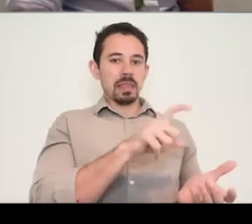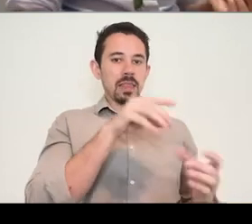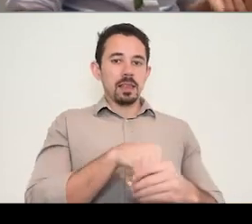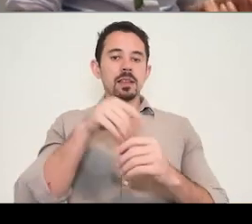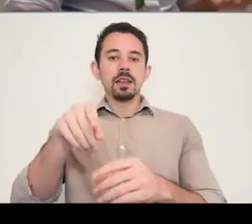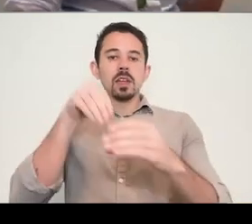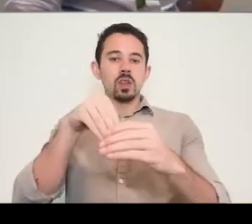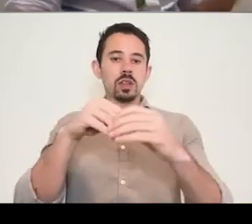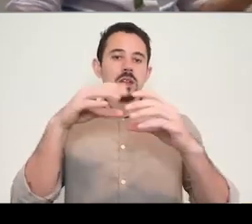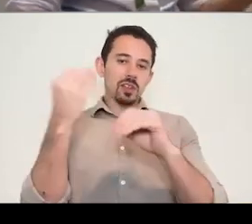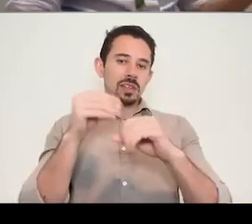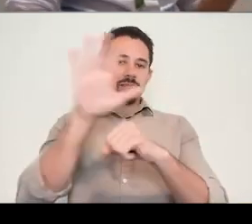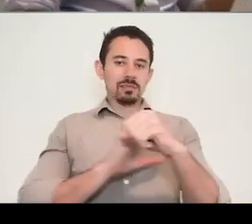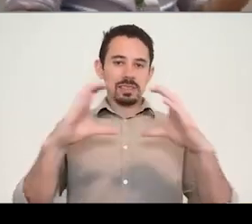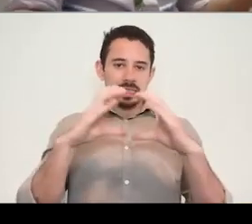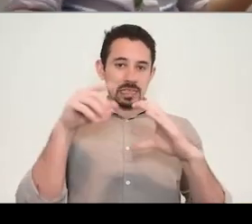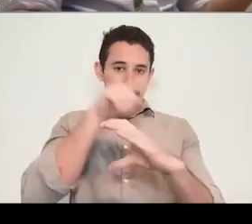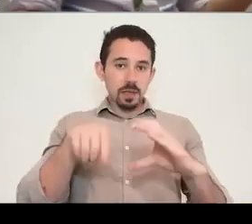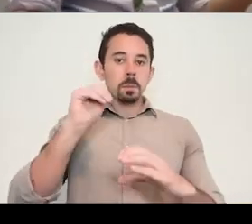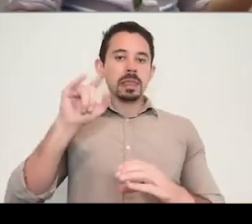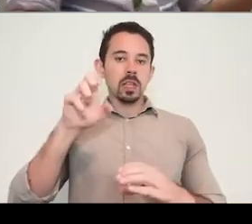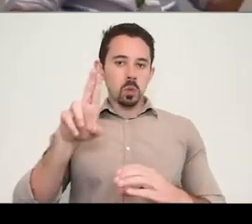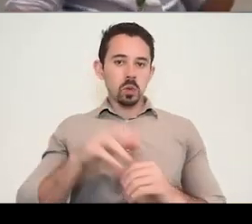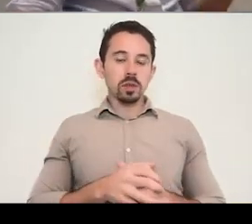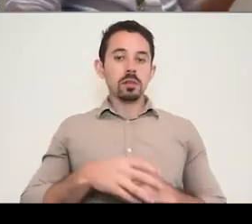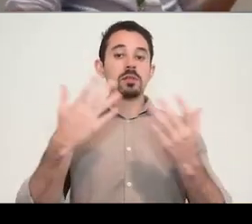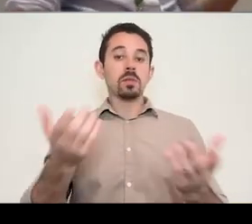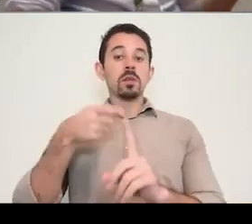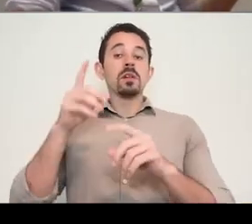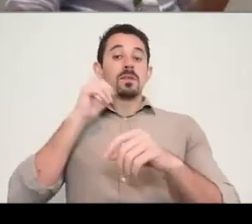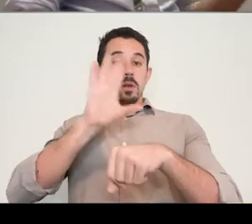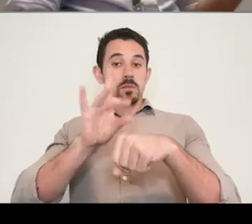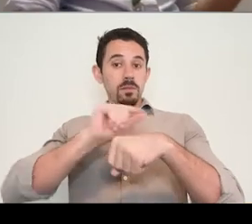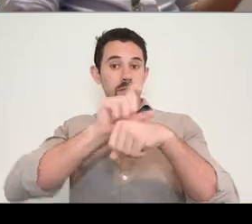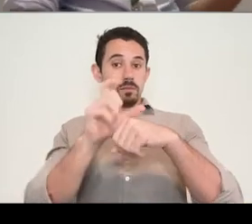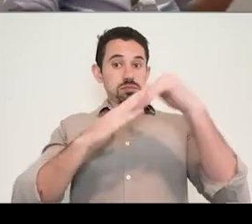necessary to detect Pel in the extra cellular milieu and thereby for biofilm formation,